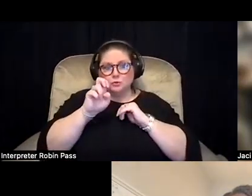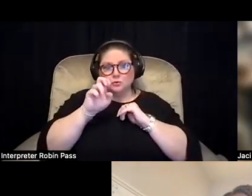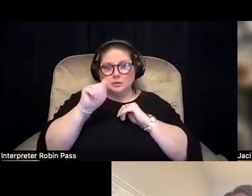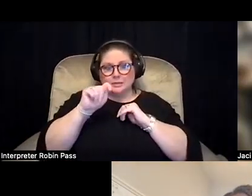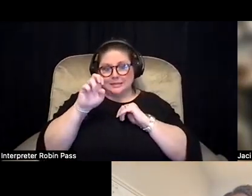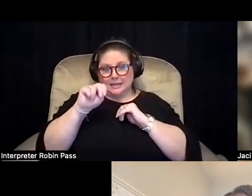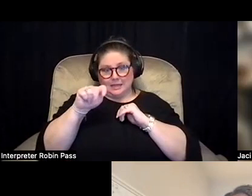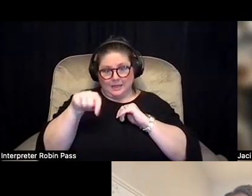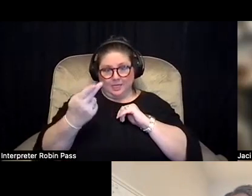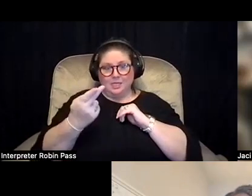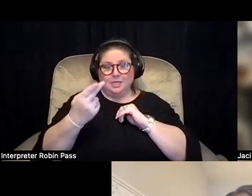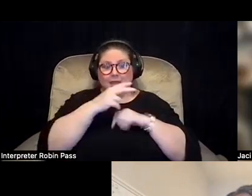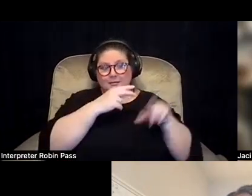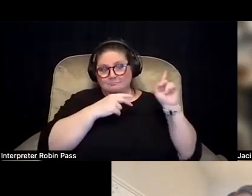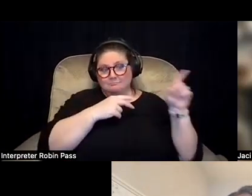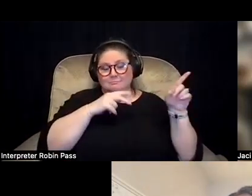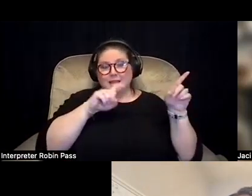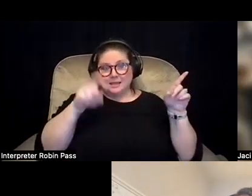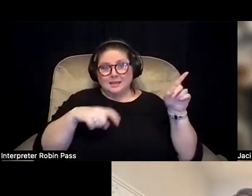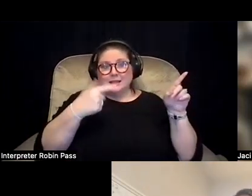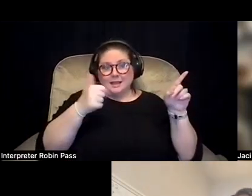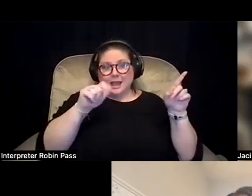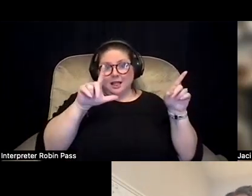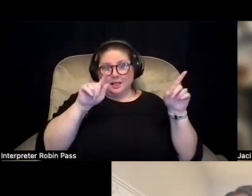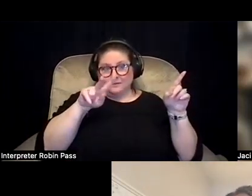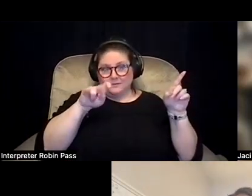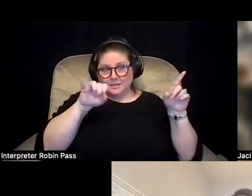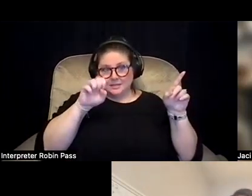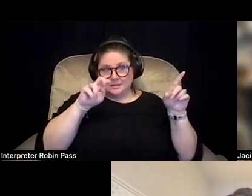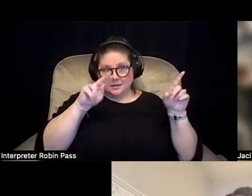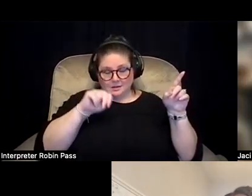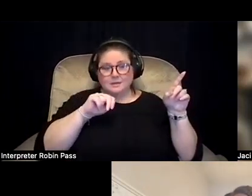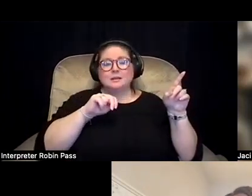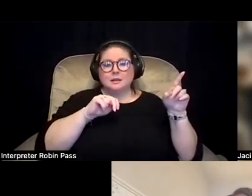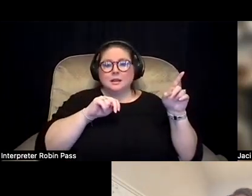connections that they're making and how they're uplifting their history there and in the future